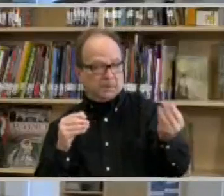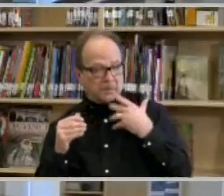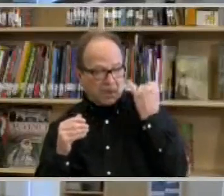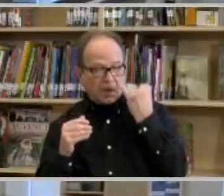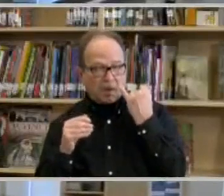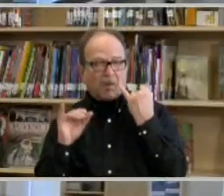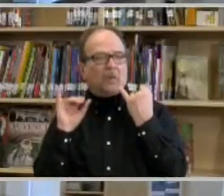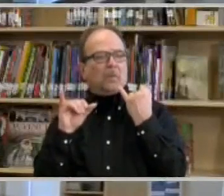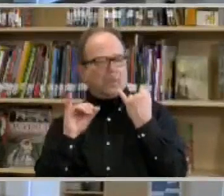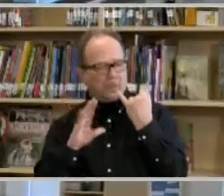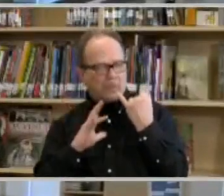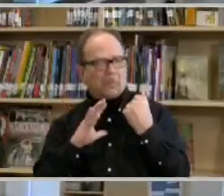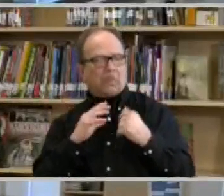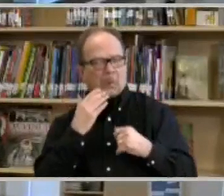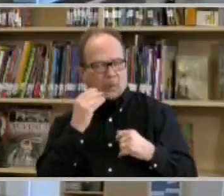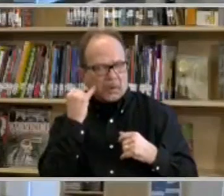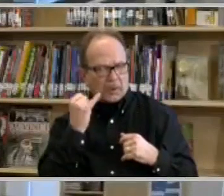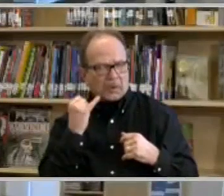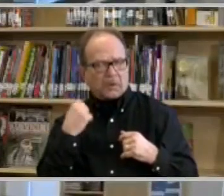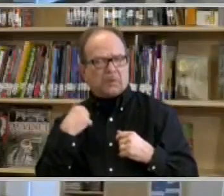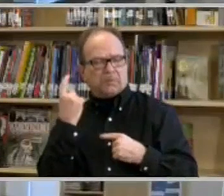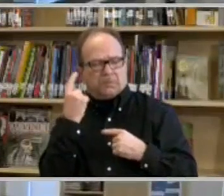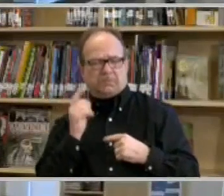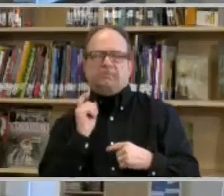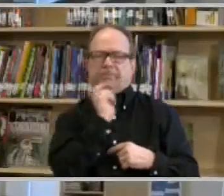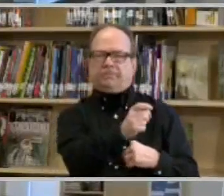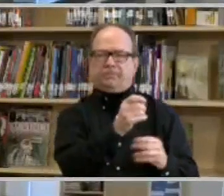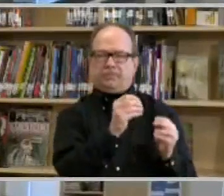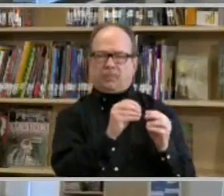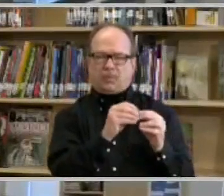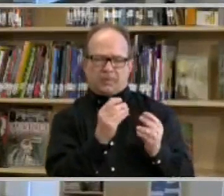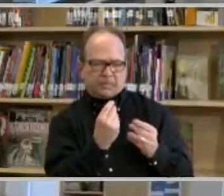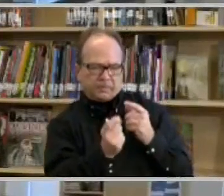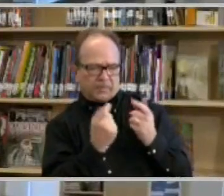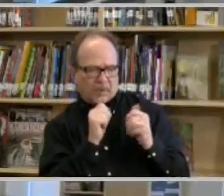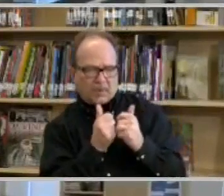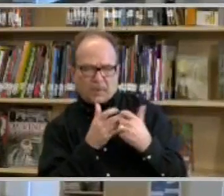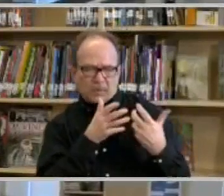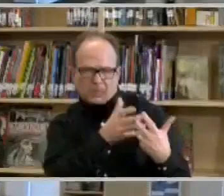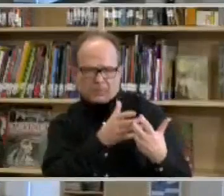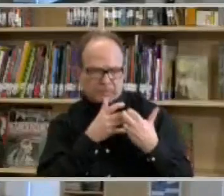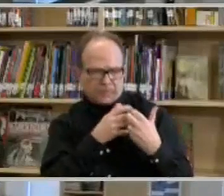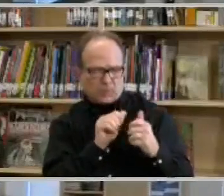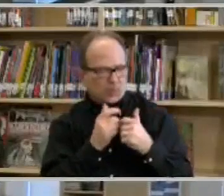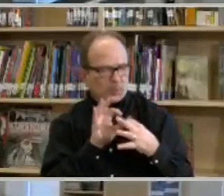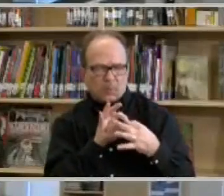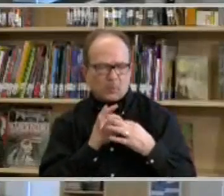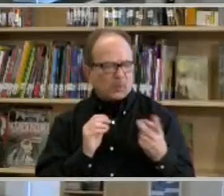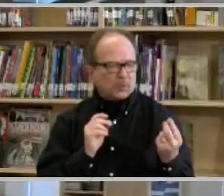EXAMPLE AND MAY NEED SOME RESOURCE SUPPORT, HOW CAN WE